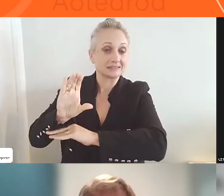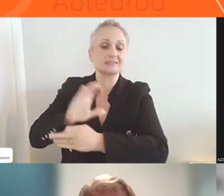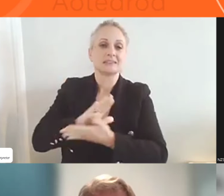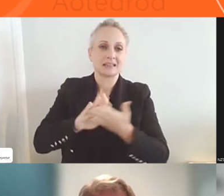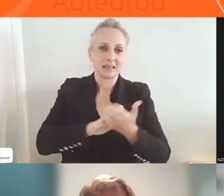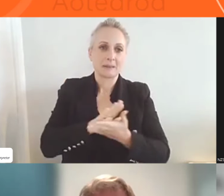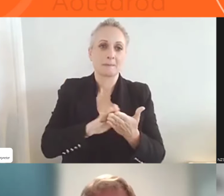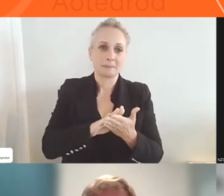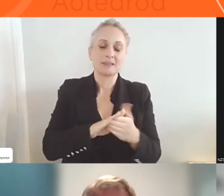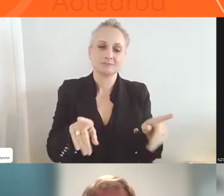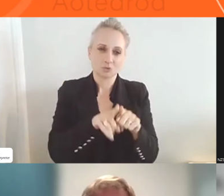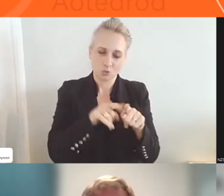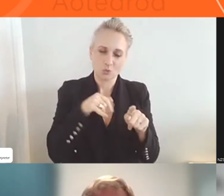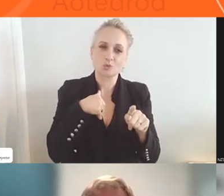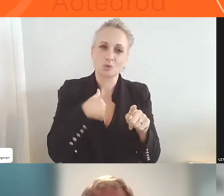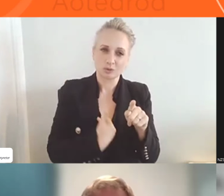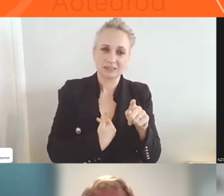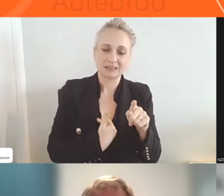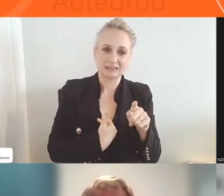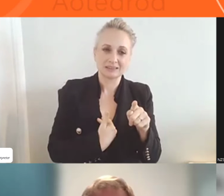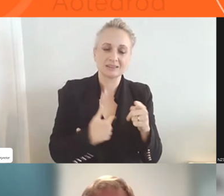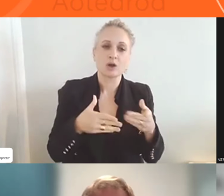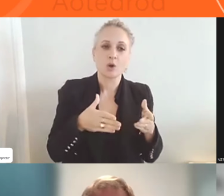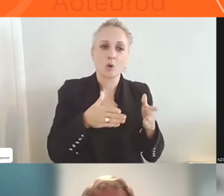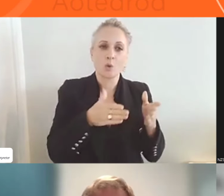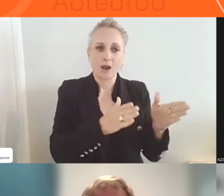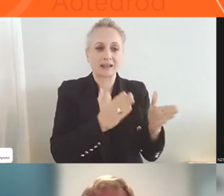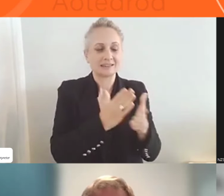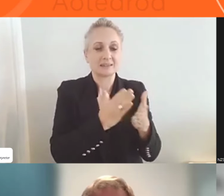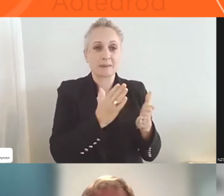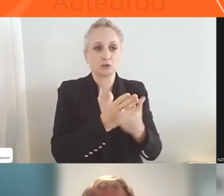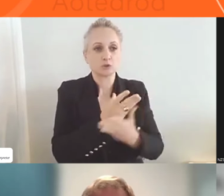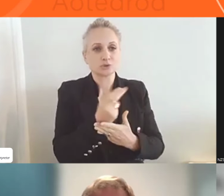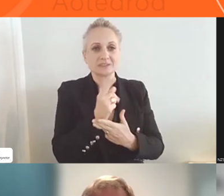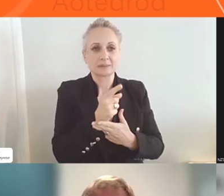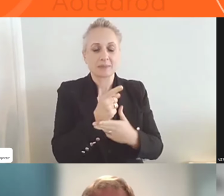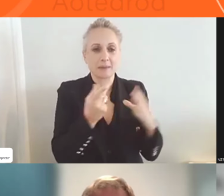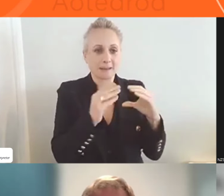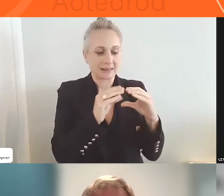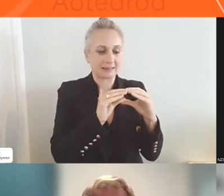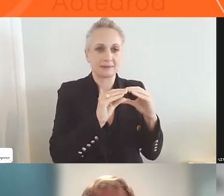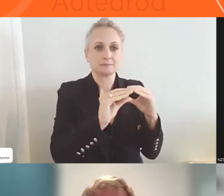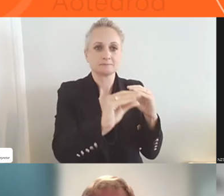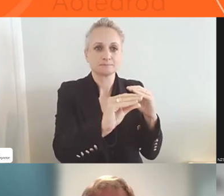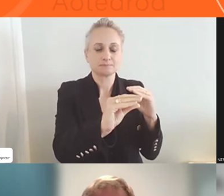to make sure a certain portion of it actually addresses accessibility,